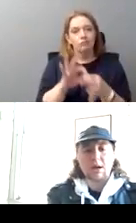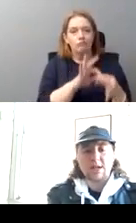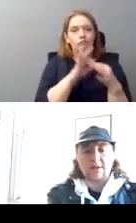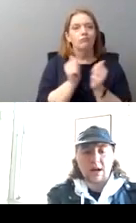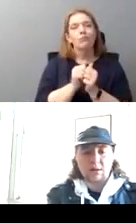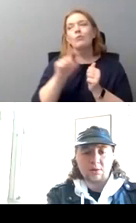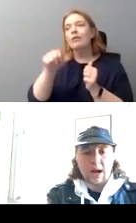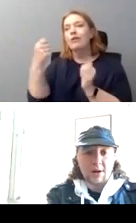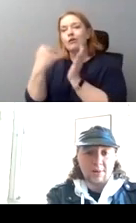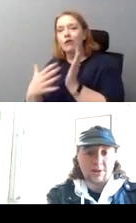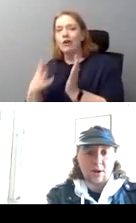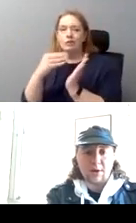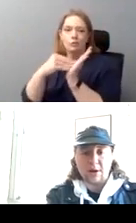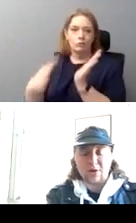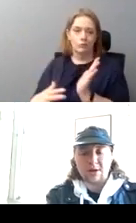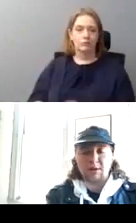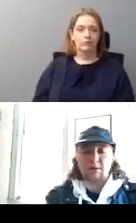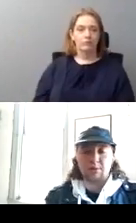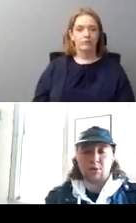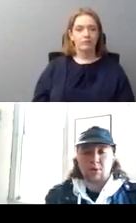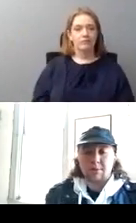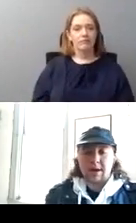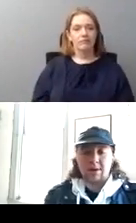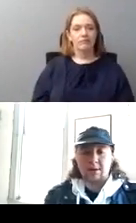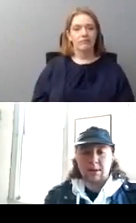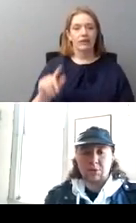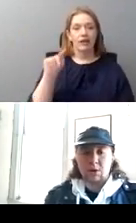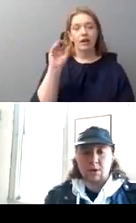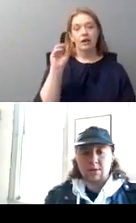David Ireland was hired by Tom Marioni, another important bay area conceptual artist,